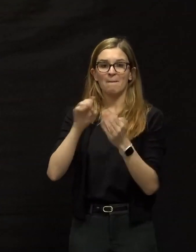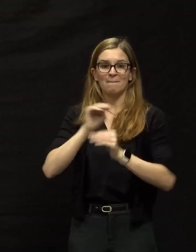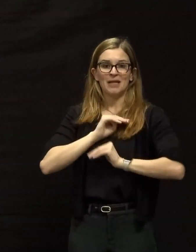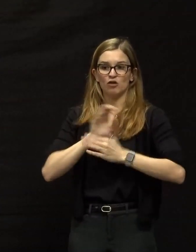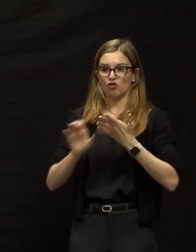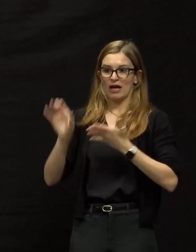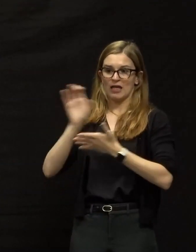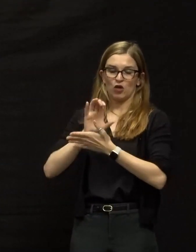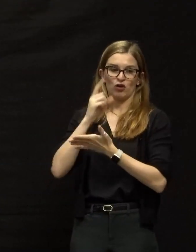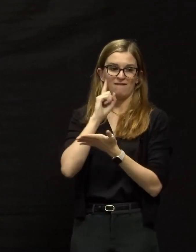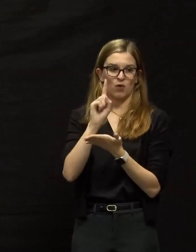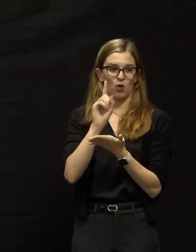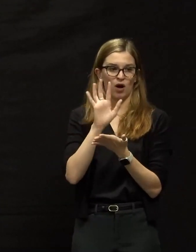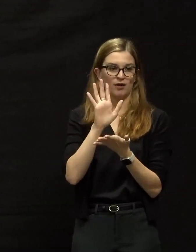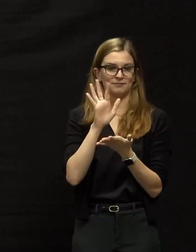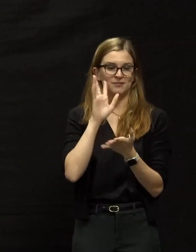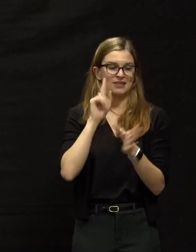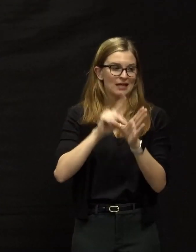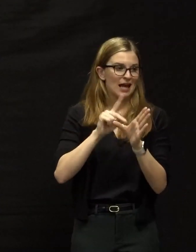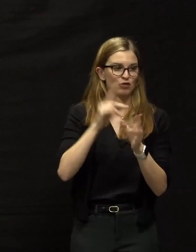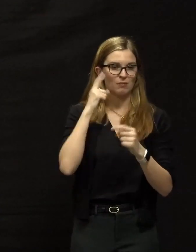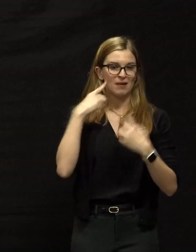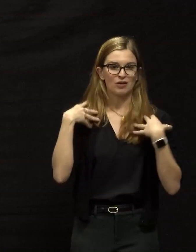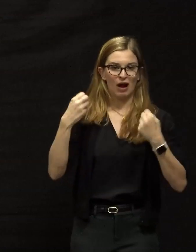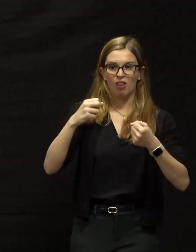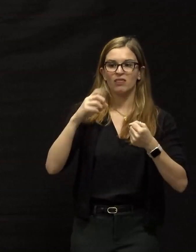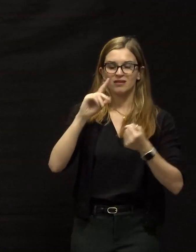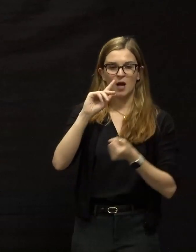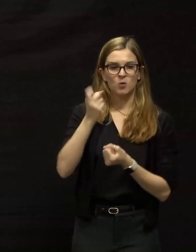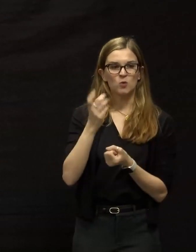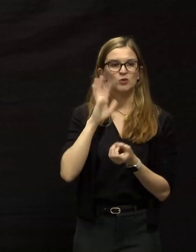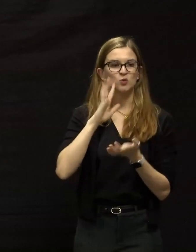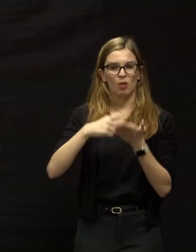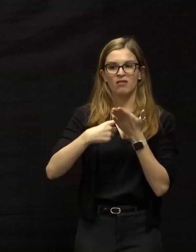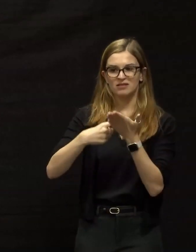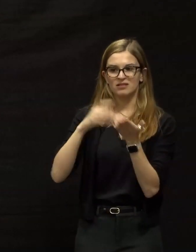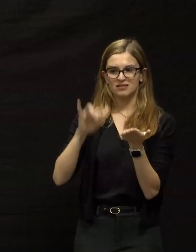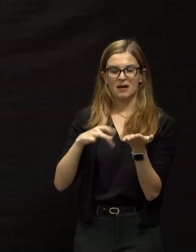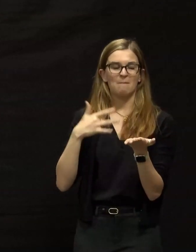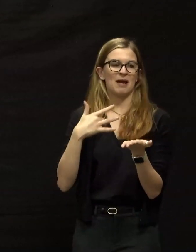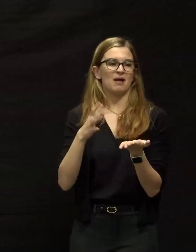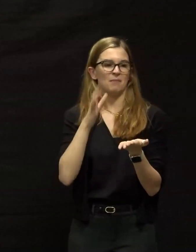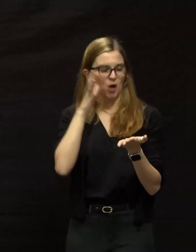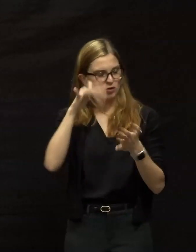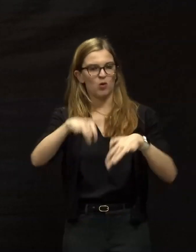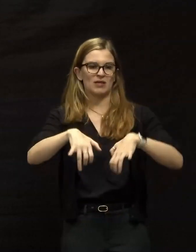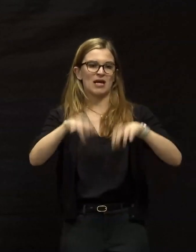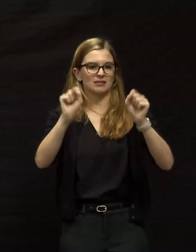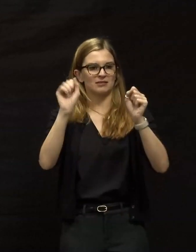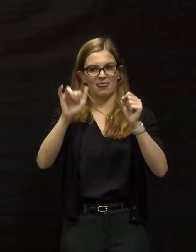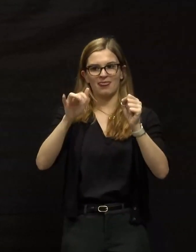And then if they meet the criteria for a psychiatric diagnosis, we'll have that conversation.